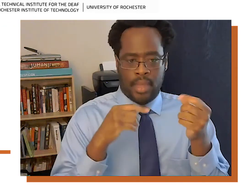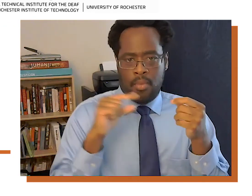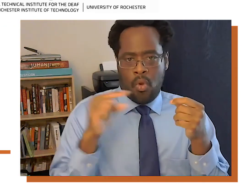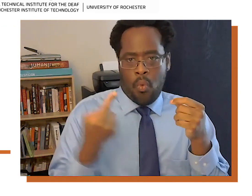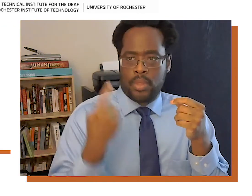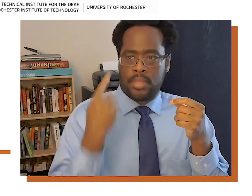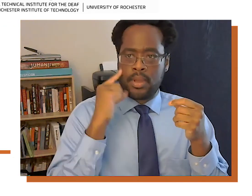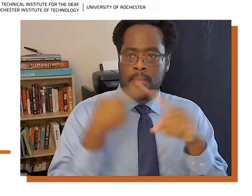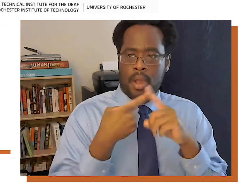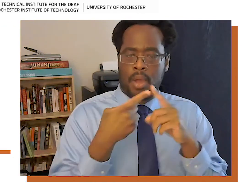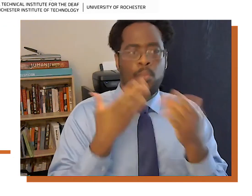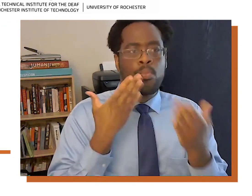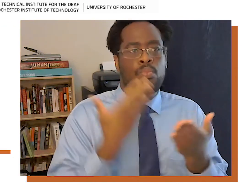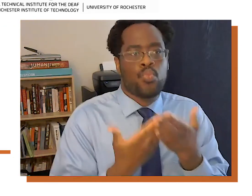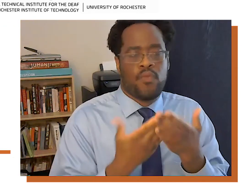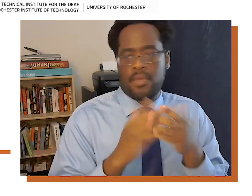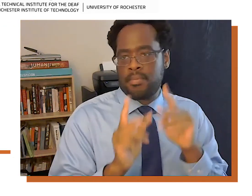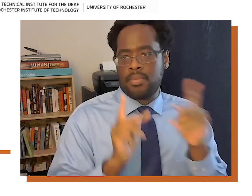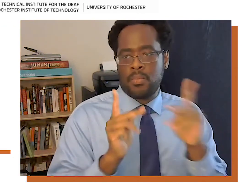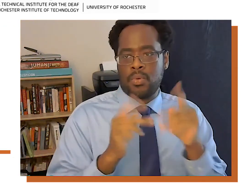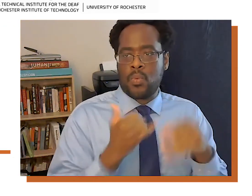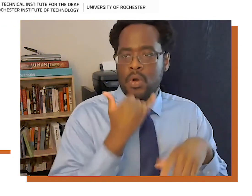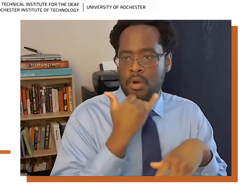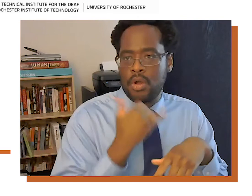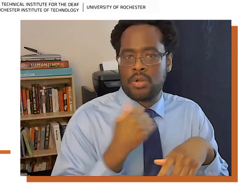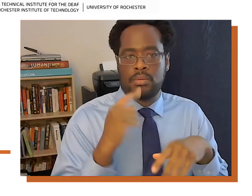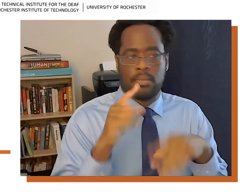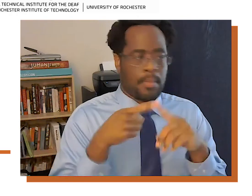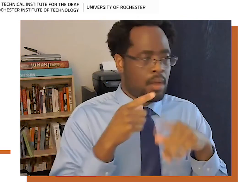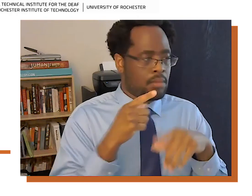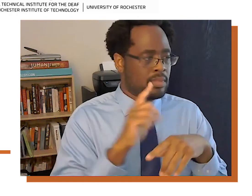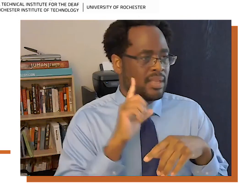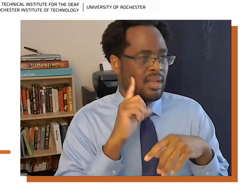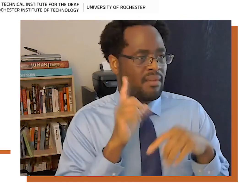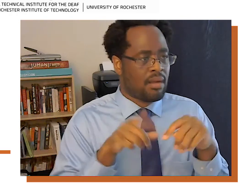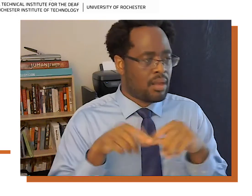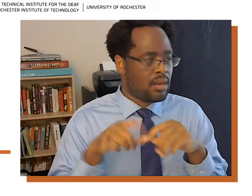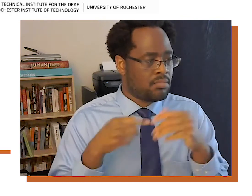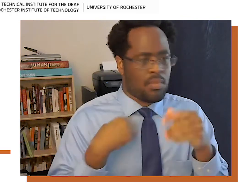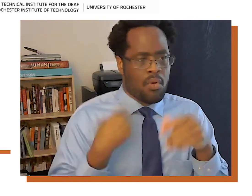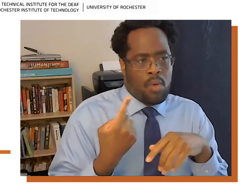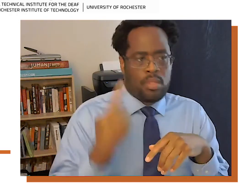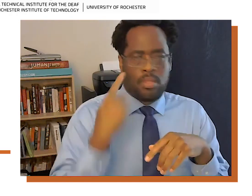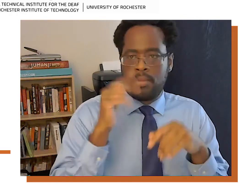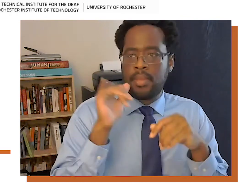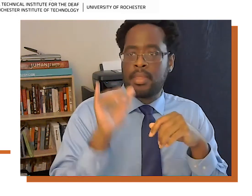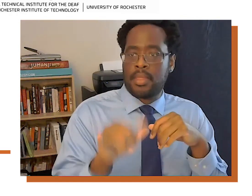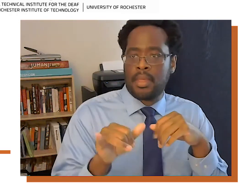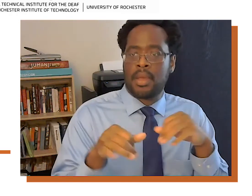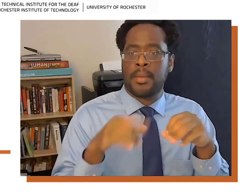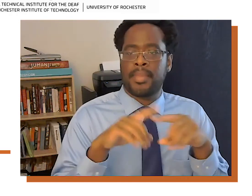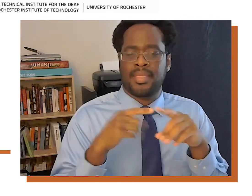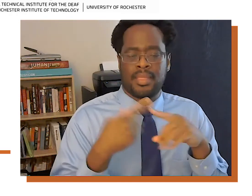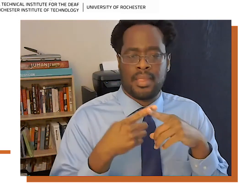and until that time, I had only thought about proving people wrong, people who think that Deaf people can't do something.